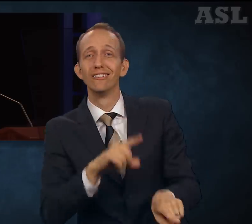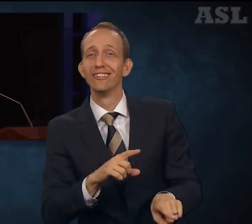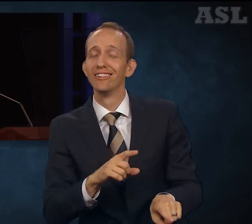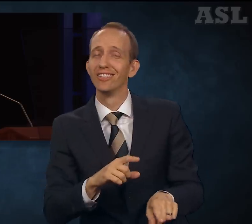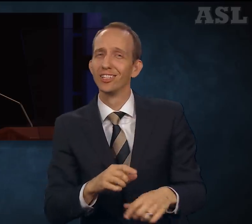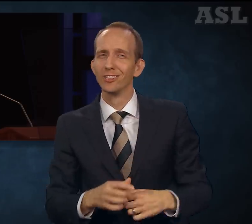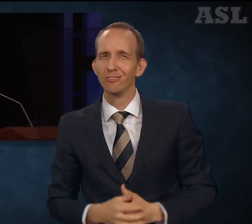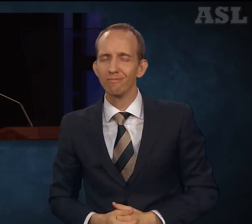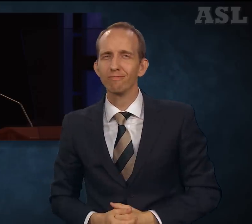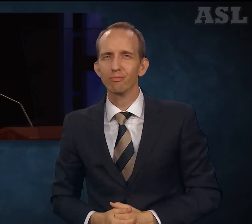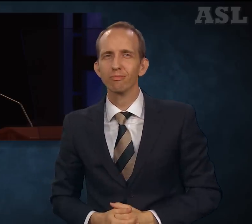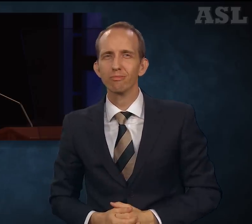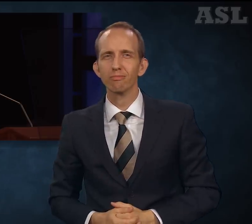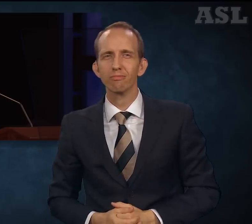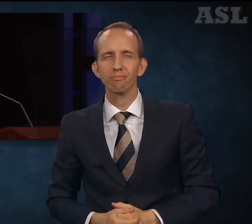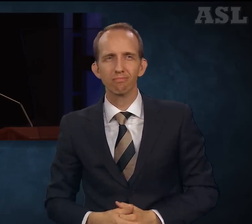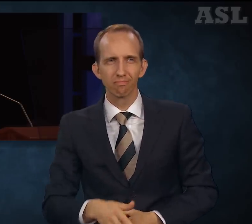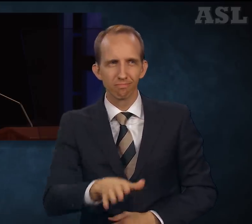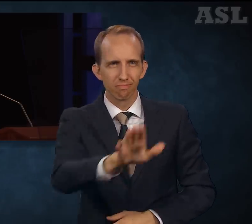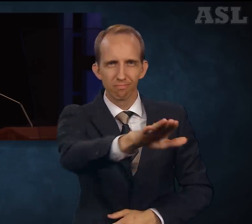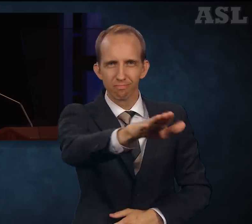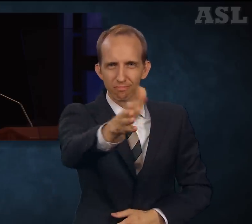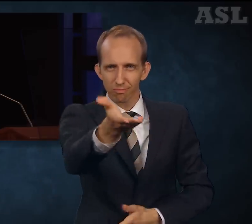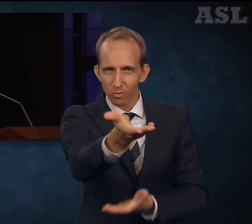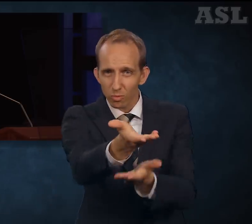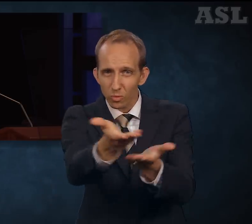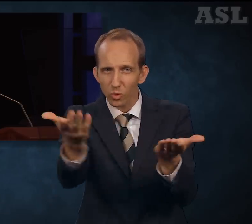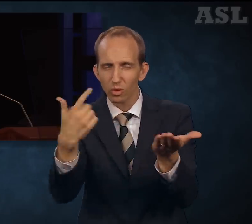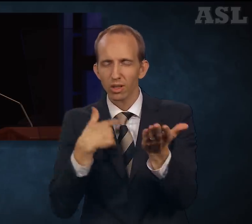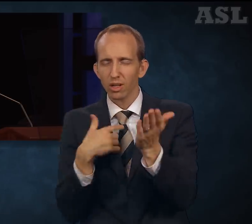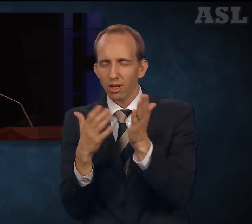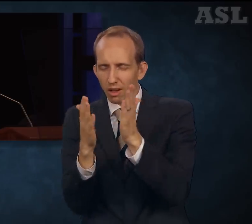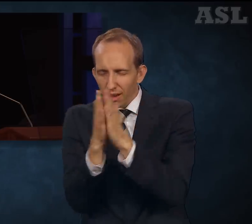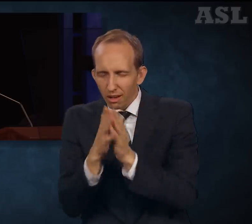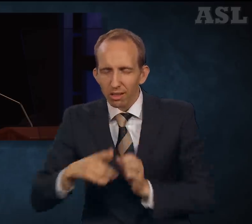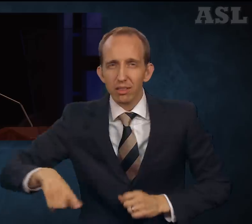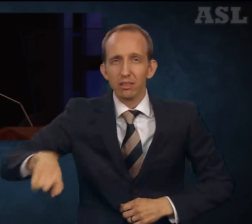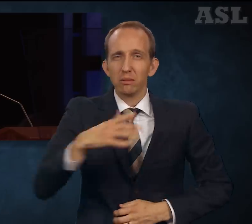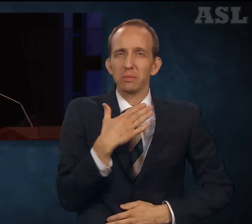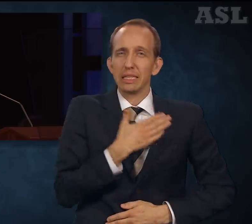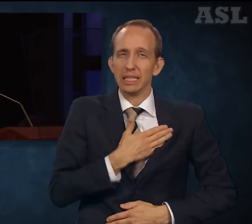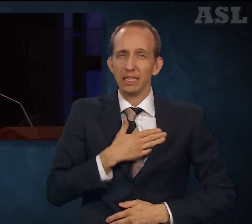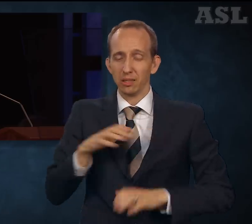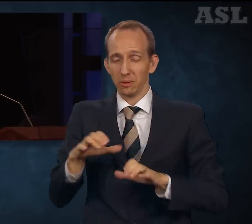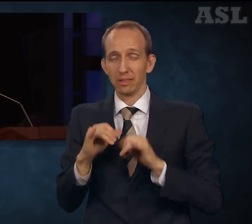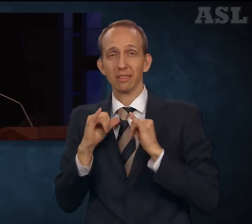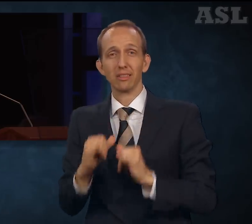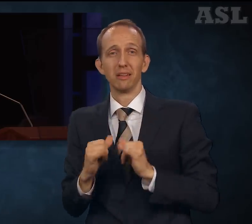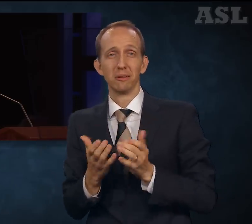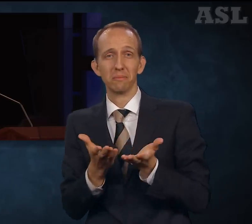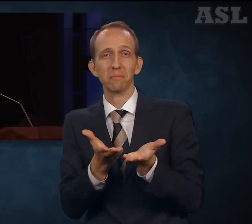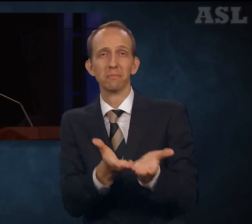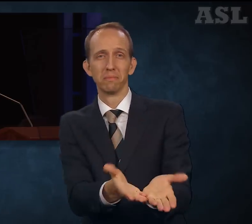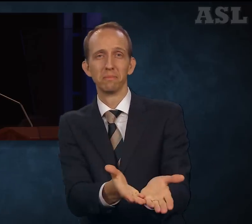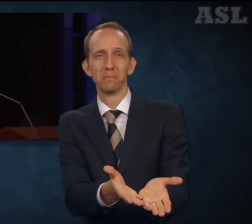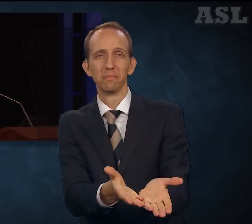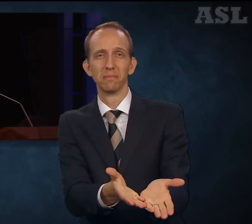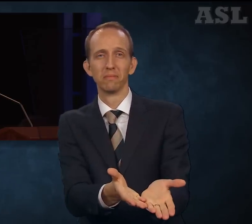HIS QUESTIONS.